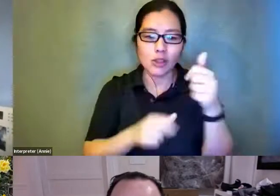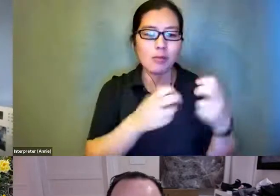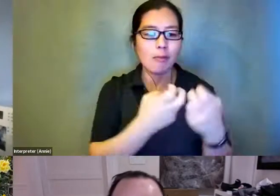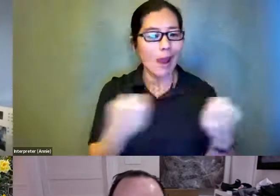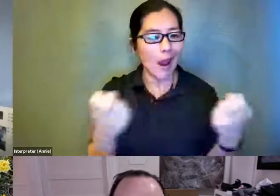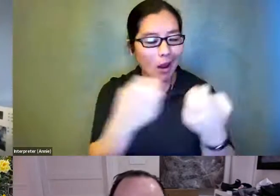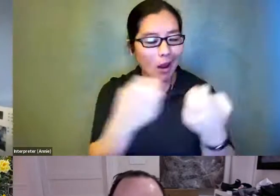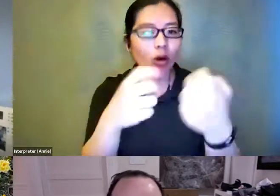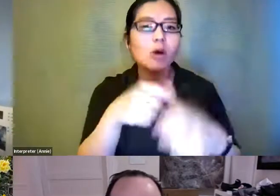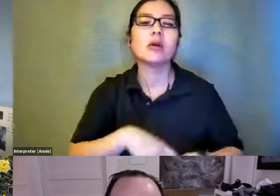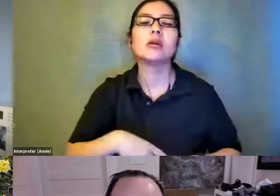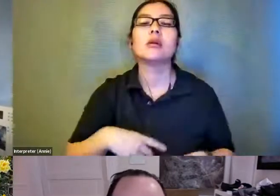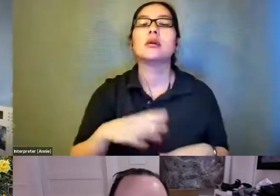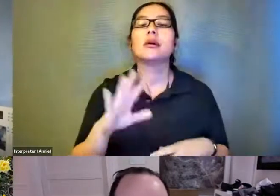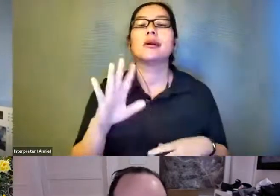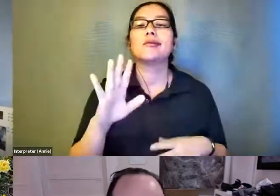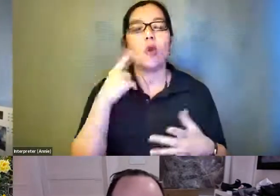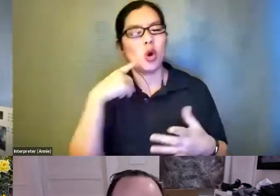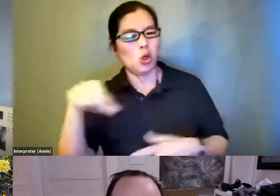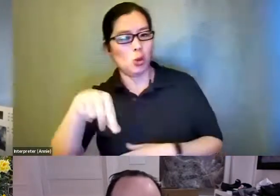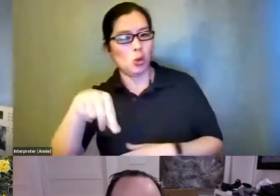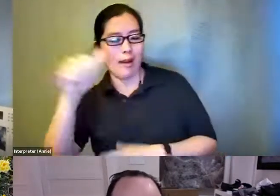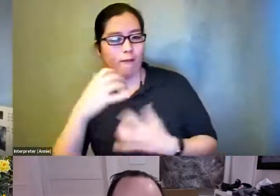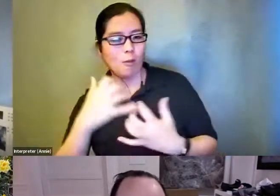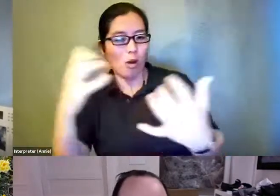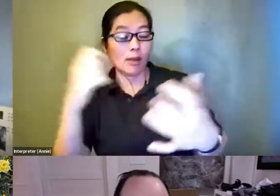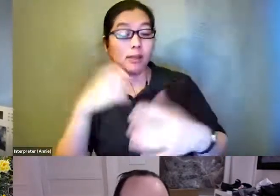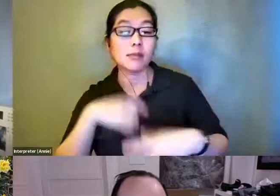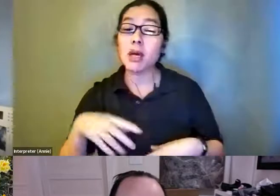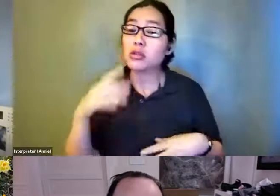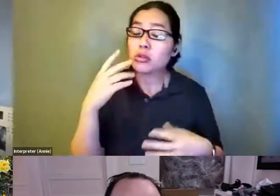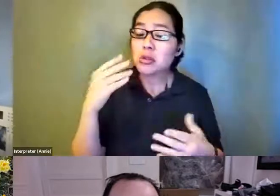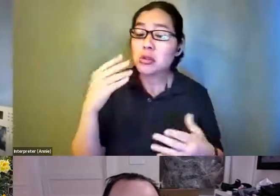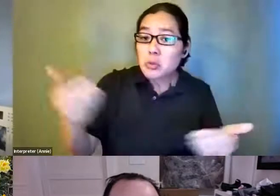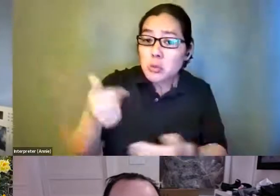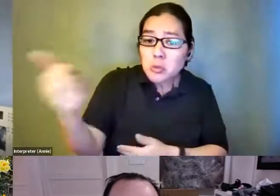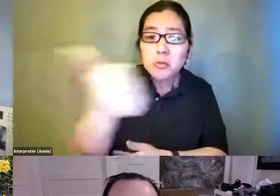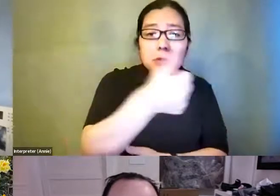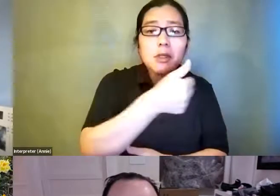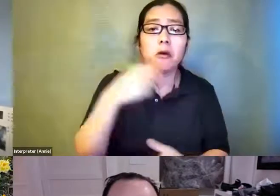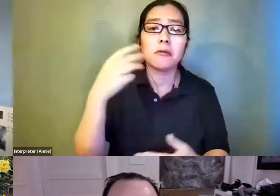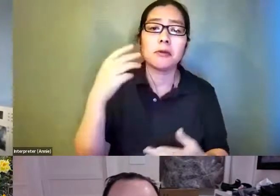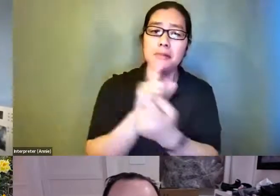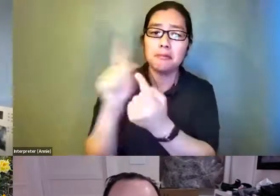Get to know your other folks.